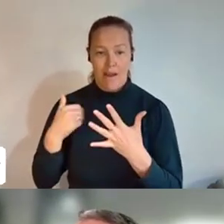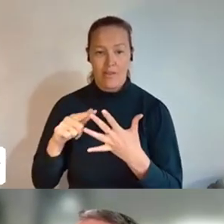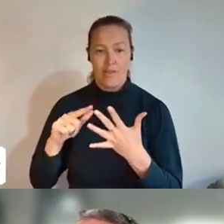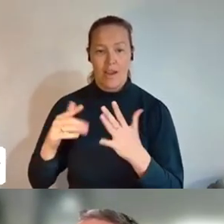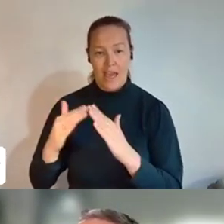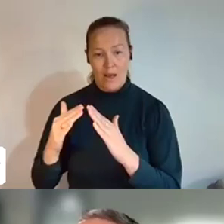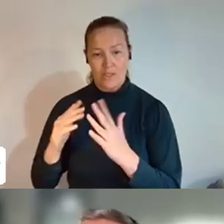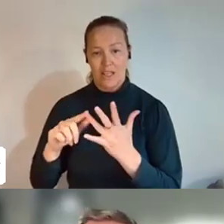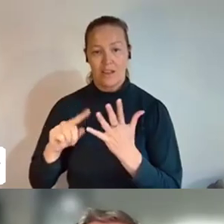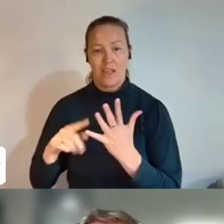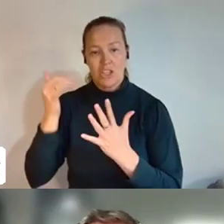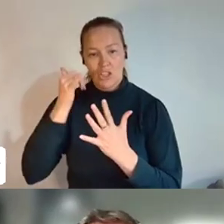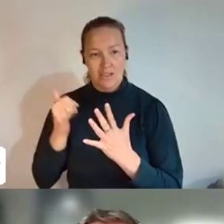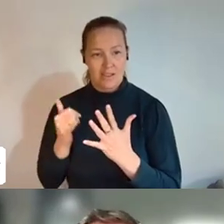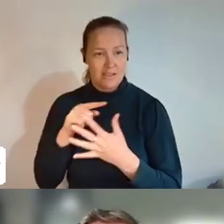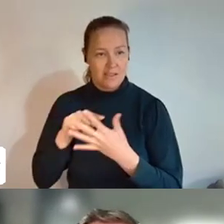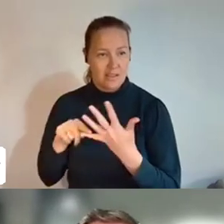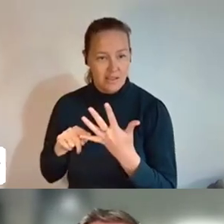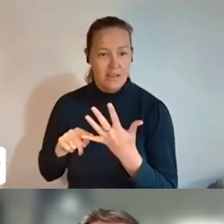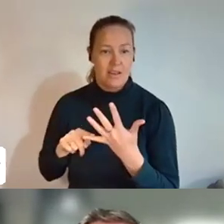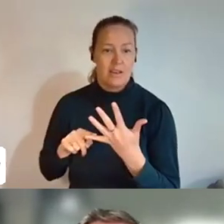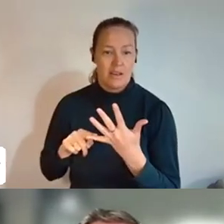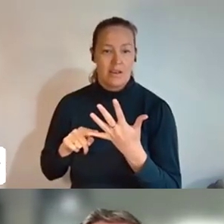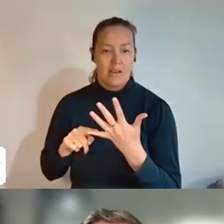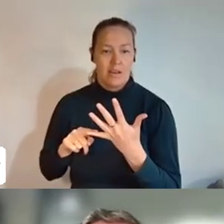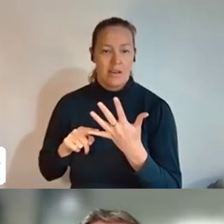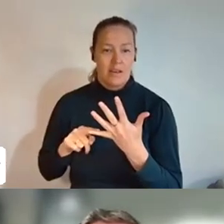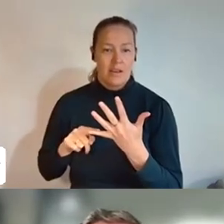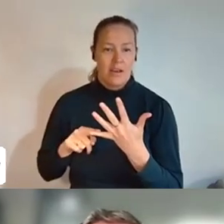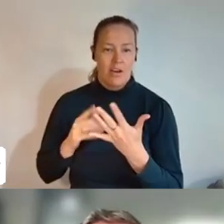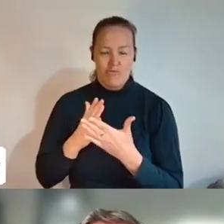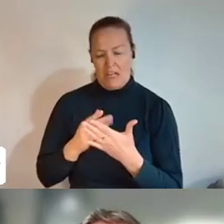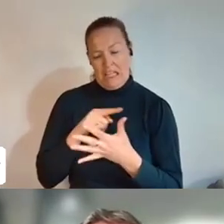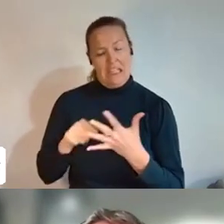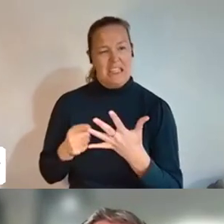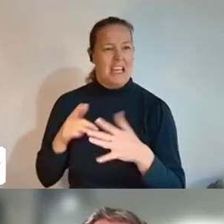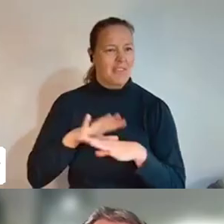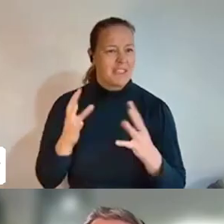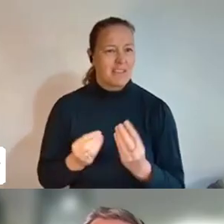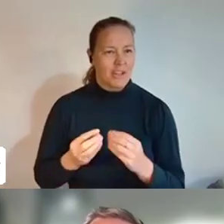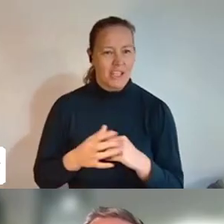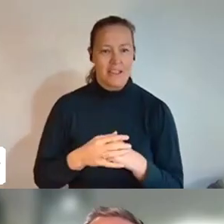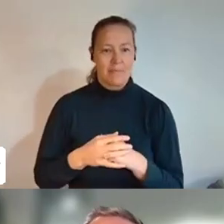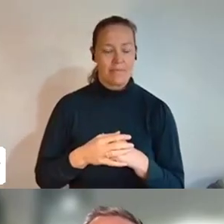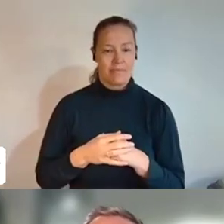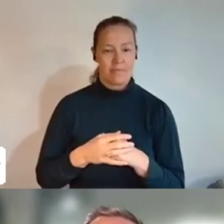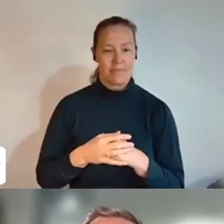and justice, which I think we could say kind of covers it all. We have the Independent Monitoring